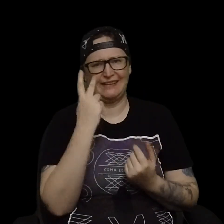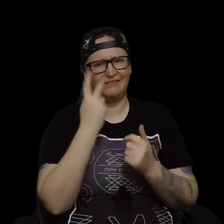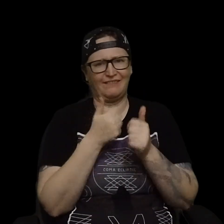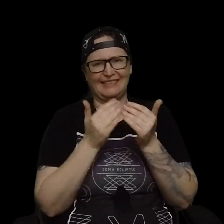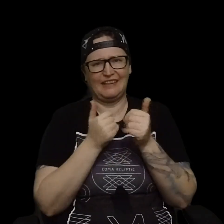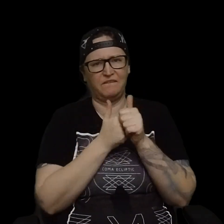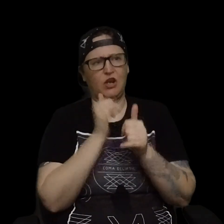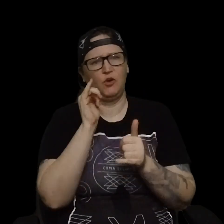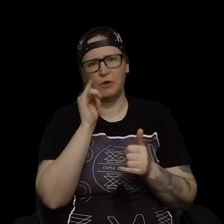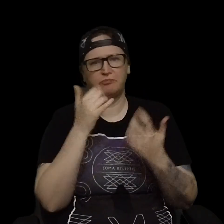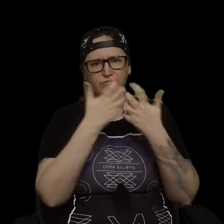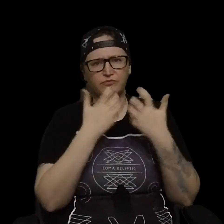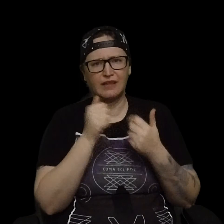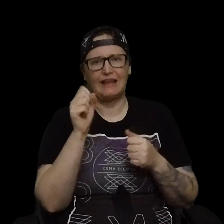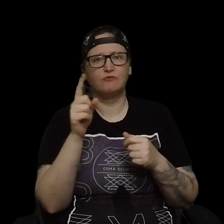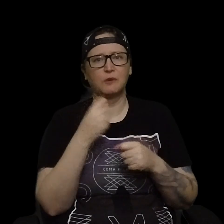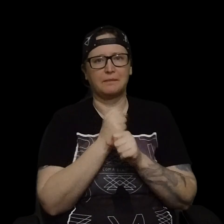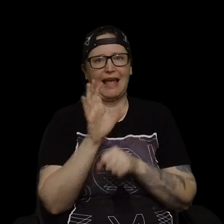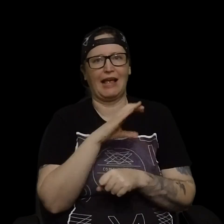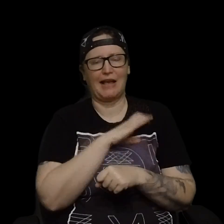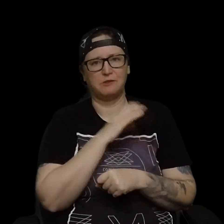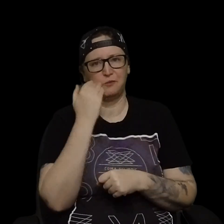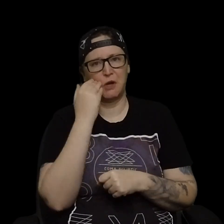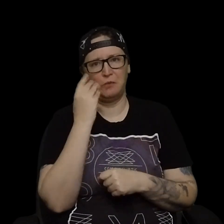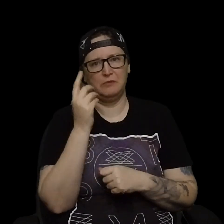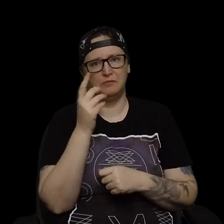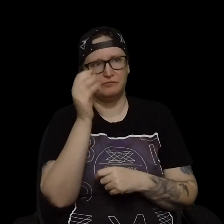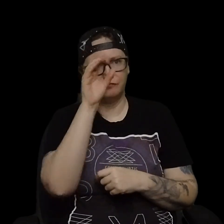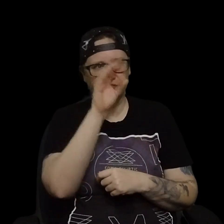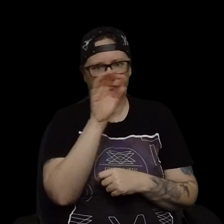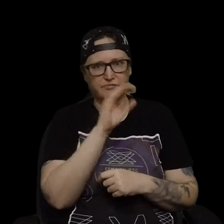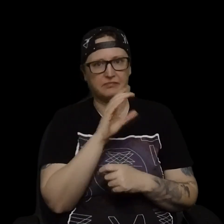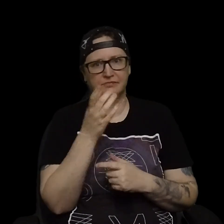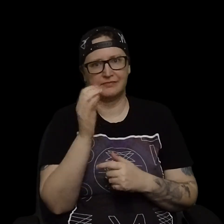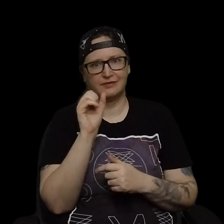straightforward you can easily follow it you can make your character you know put all of